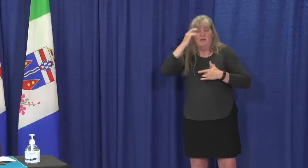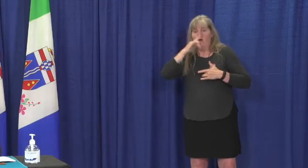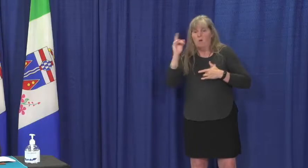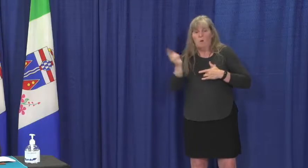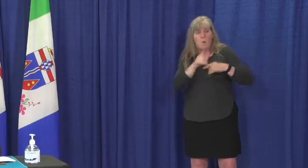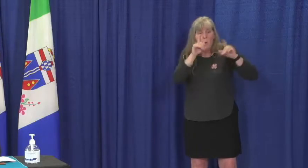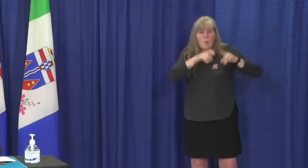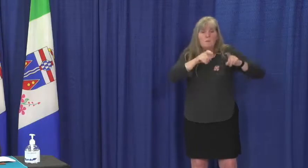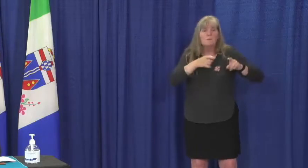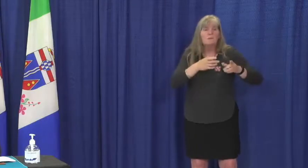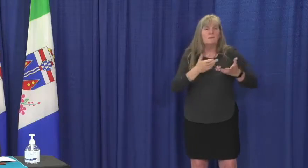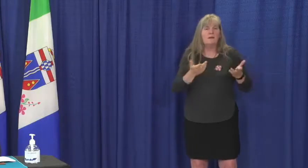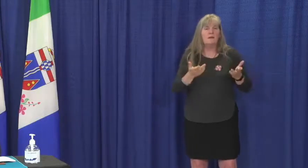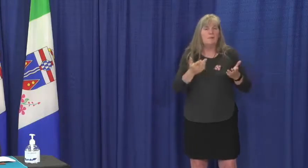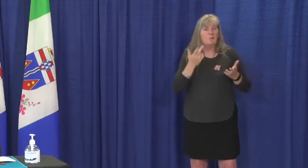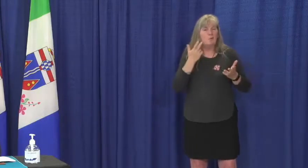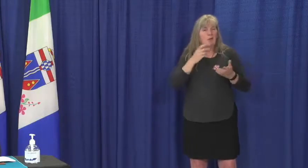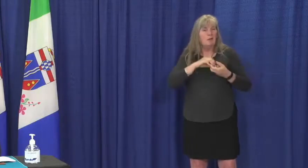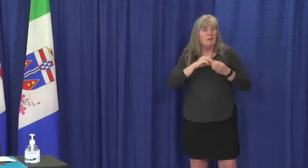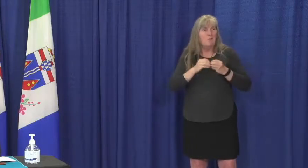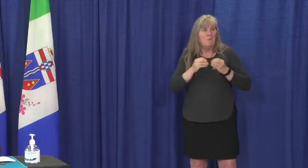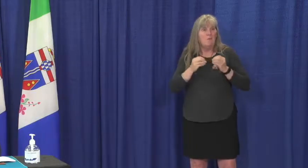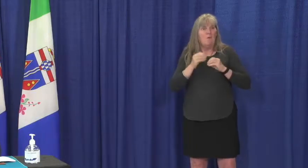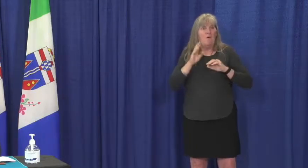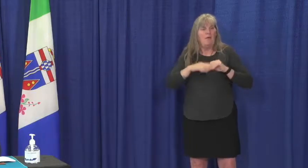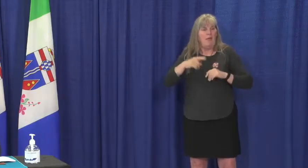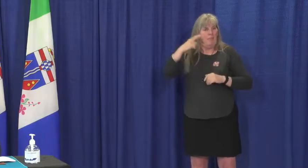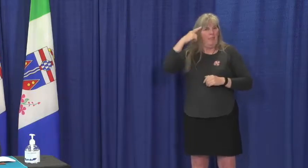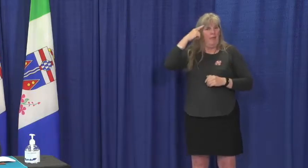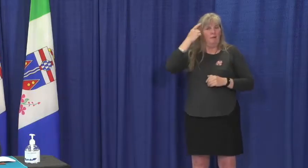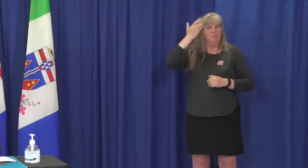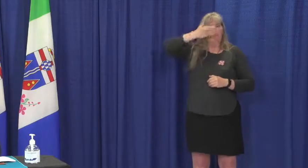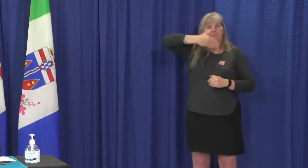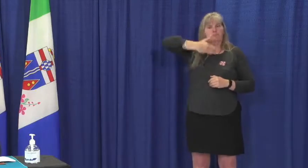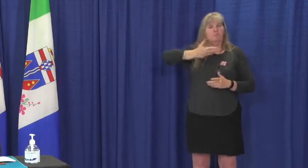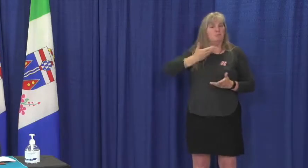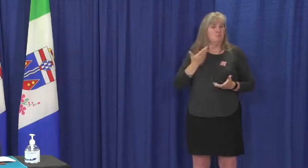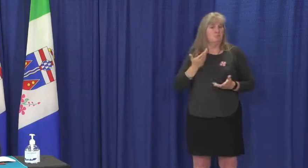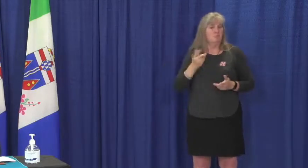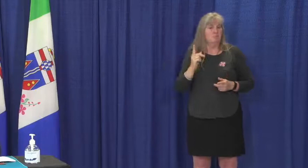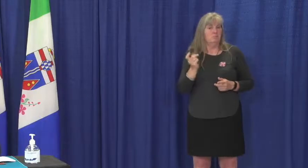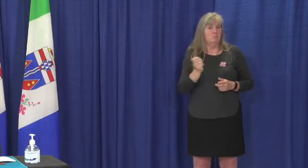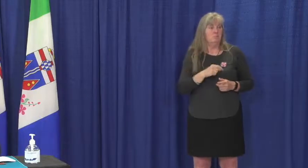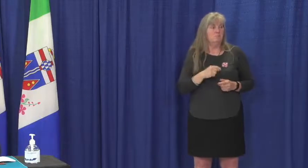and maybe didn't get tested so do you think there are more